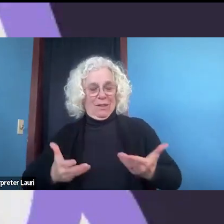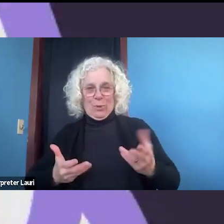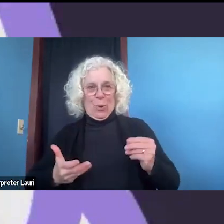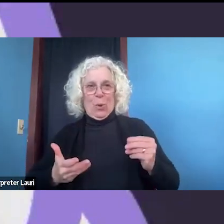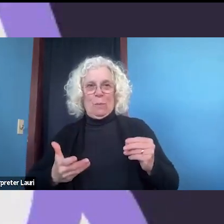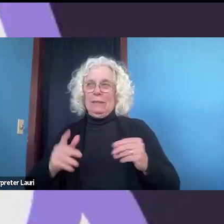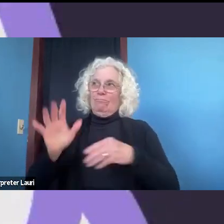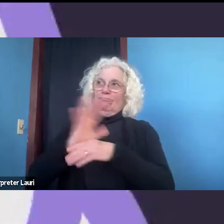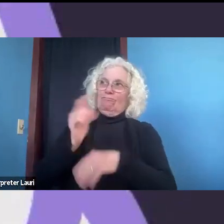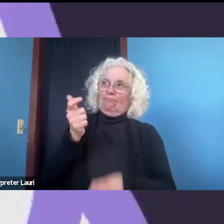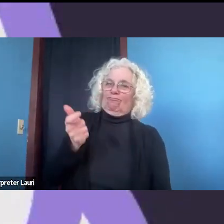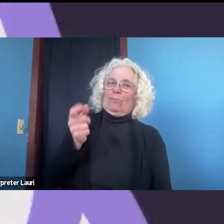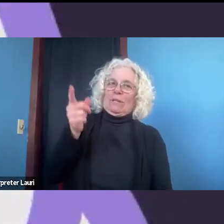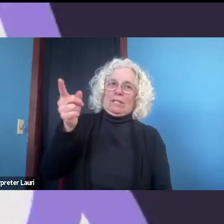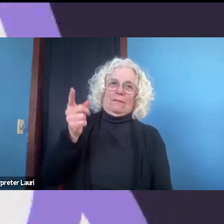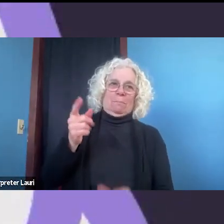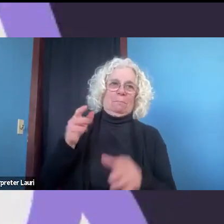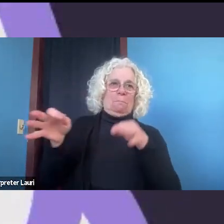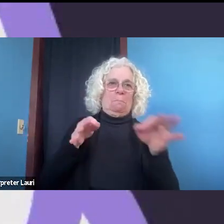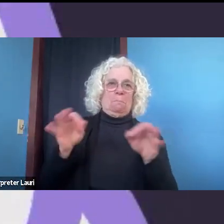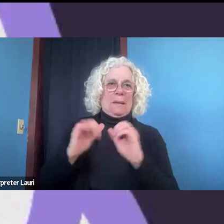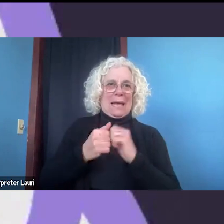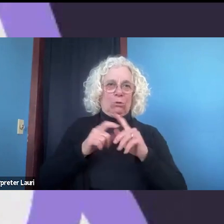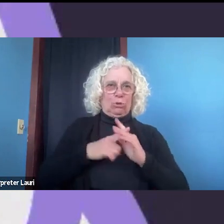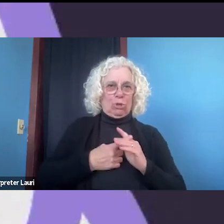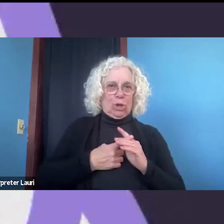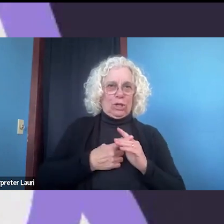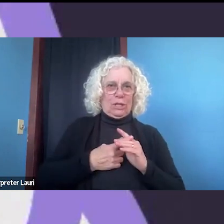impact explorer got started and he would be here with us live.